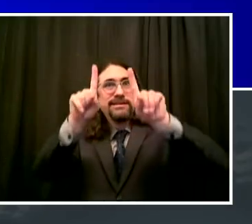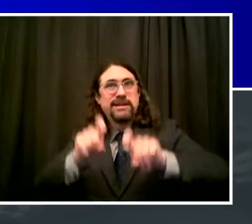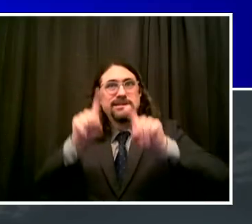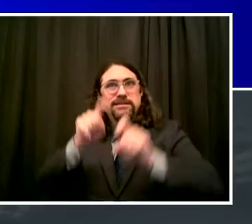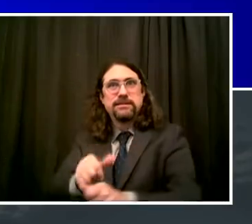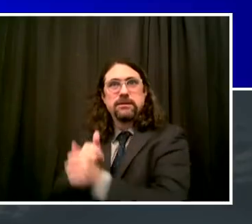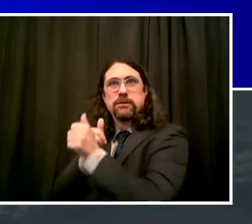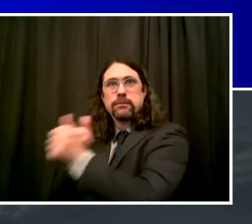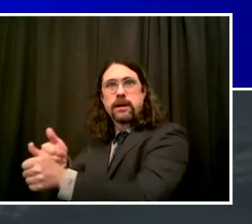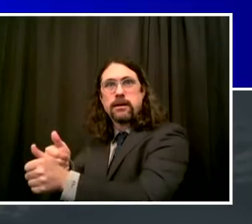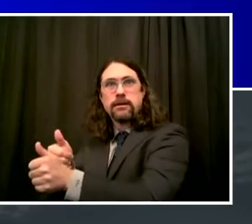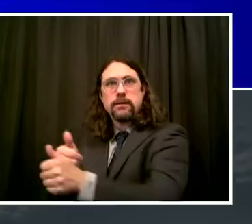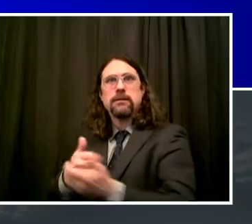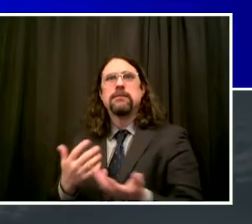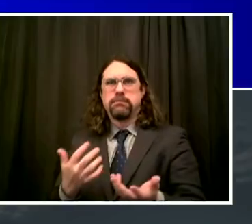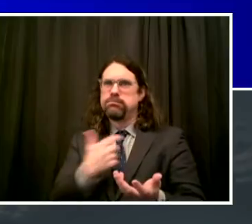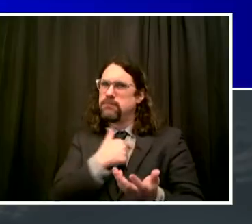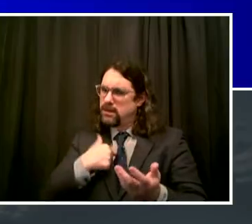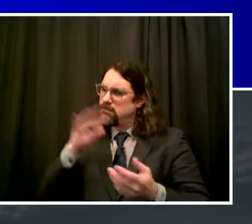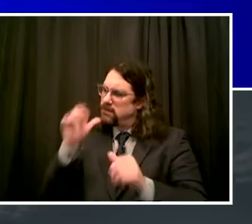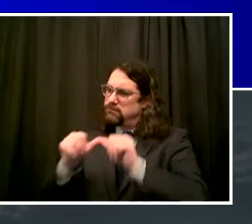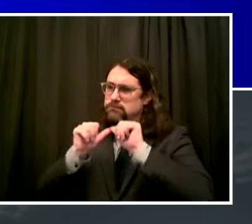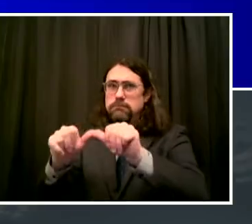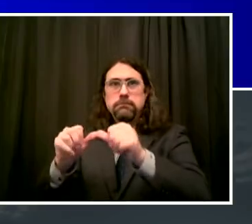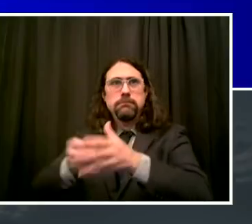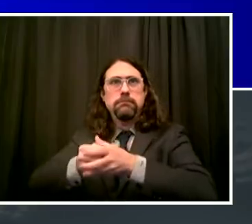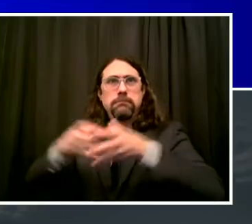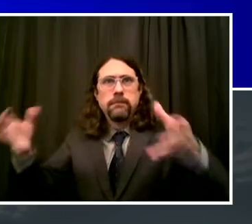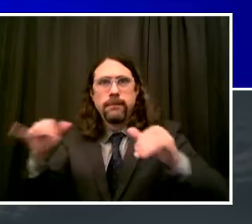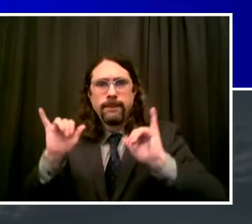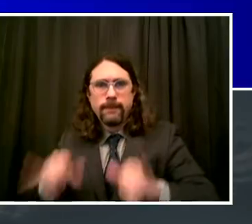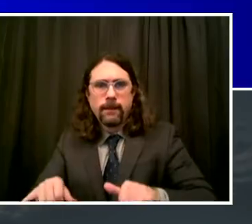THE TEST AND TRACE INITIATIVE.